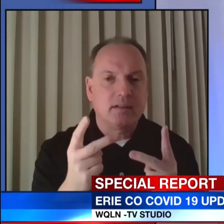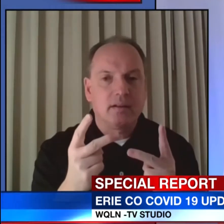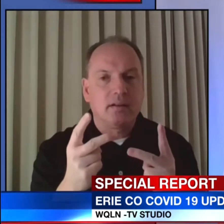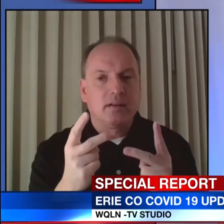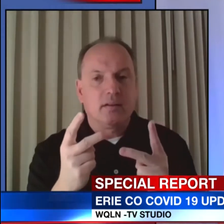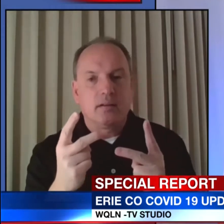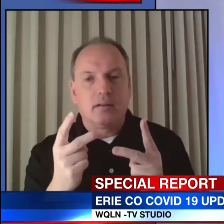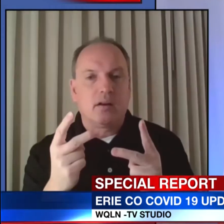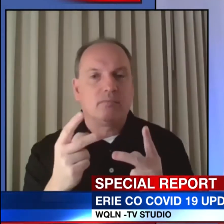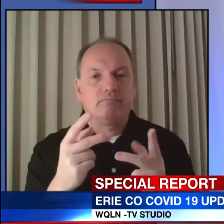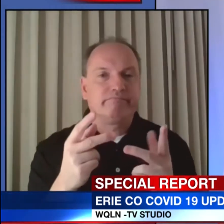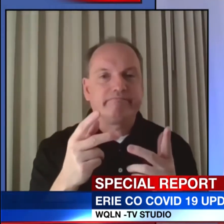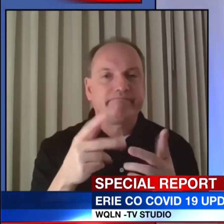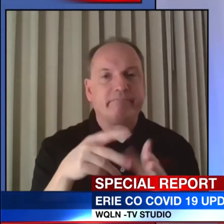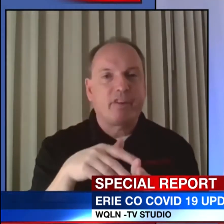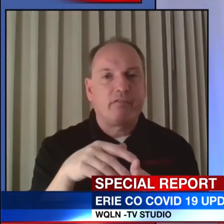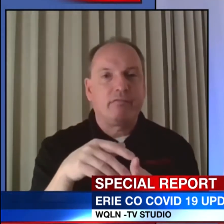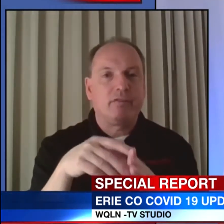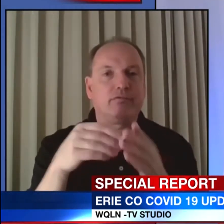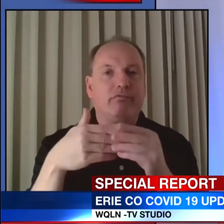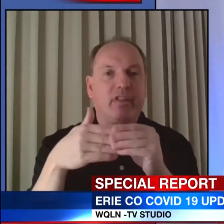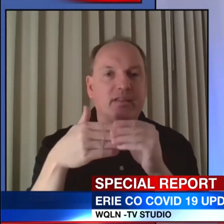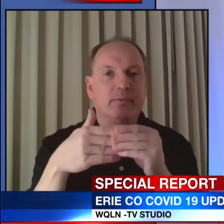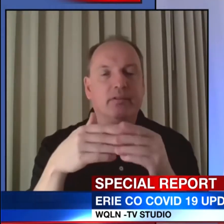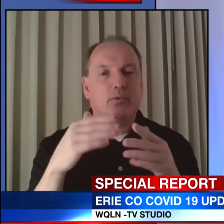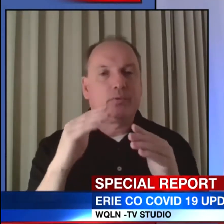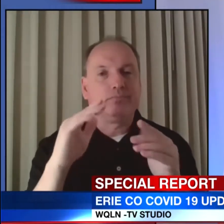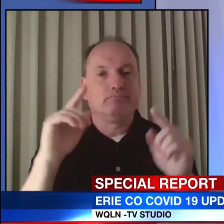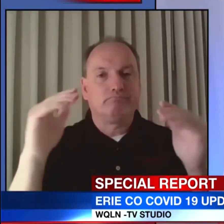DOCTOR SAID THAT IN MOST